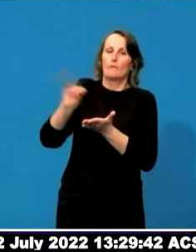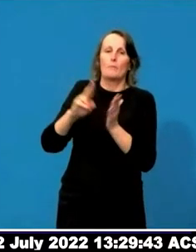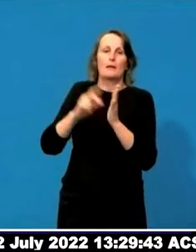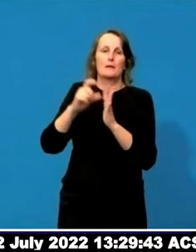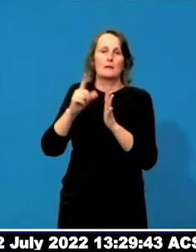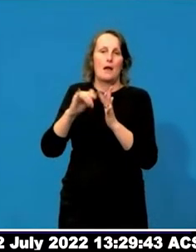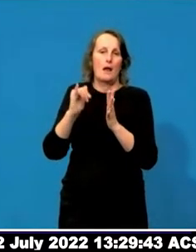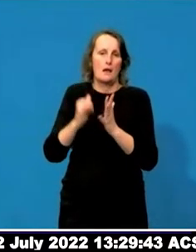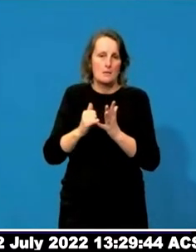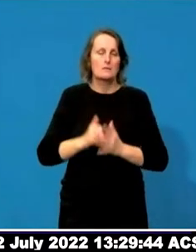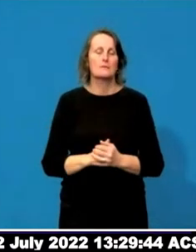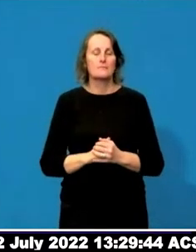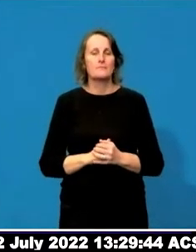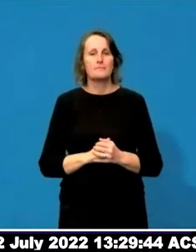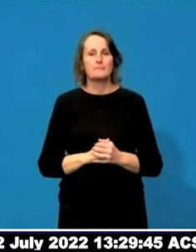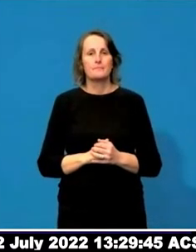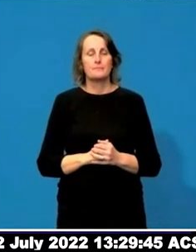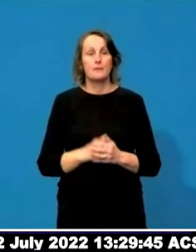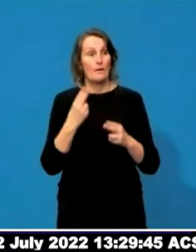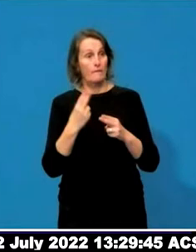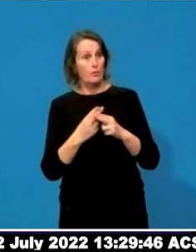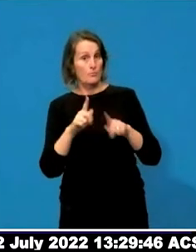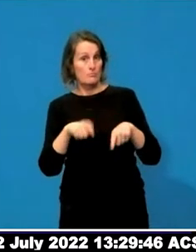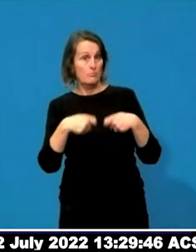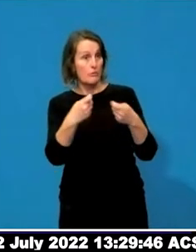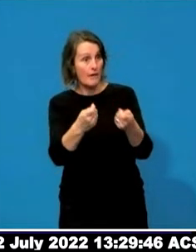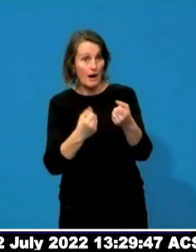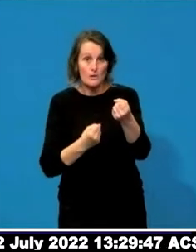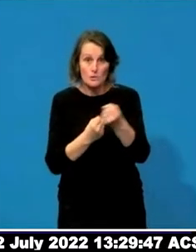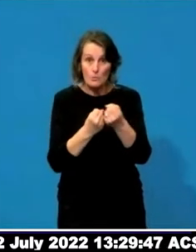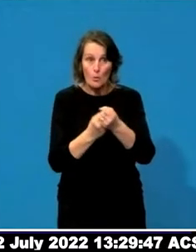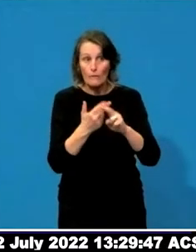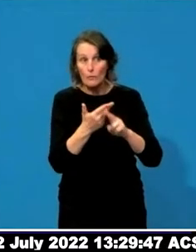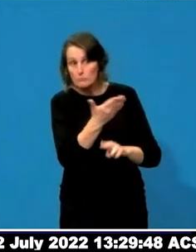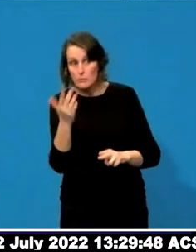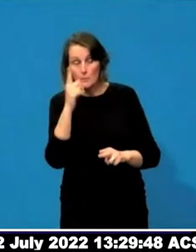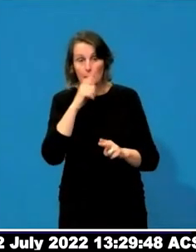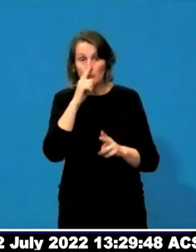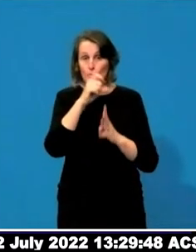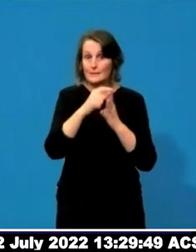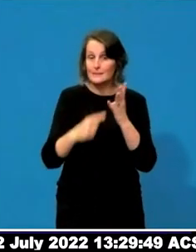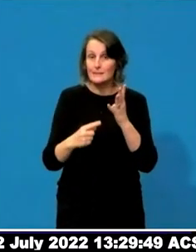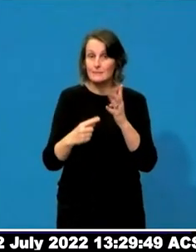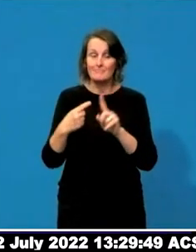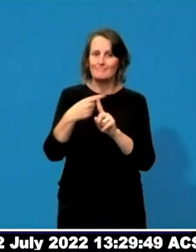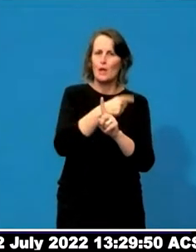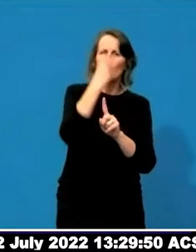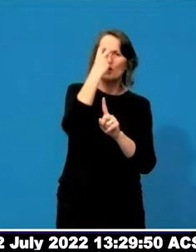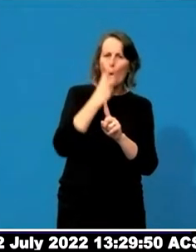And in terms of providing supports for people with disability, under the previous agreement, under the tri-State agreement,